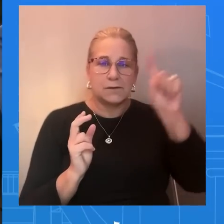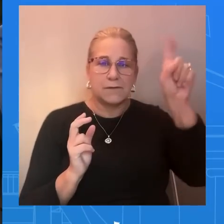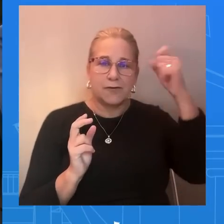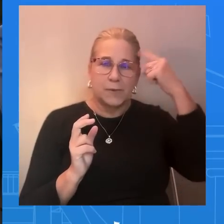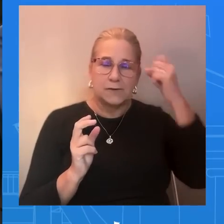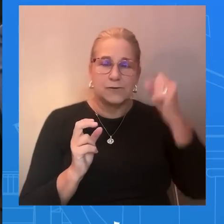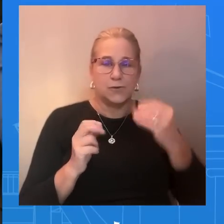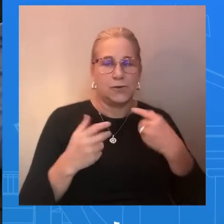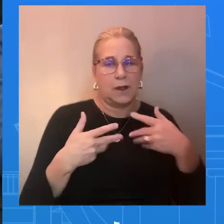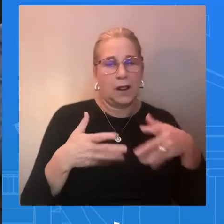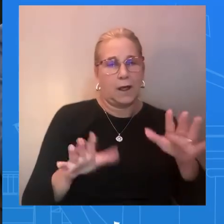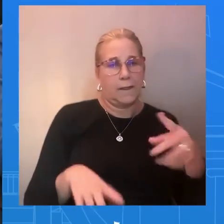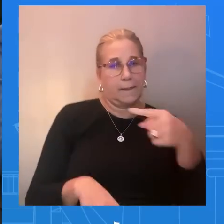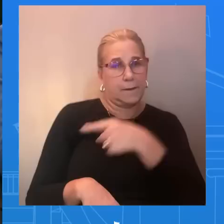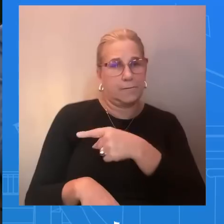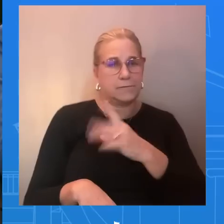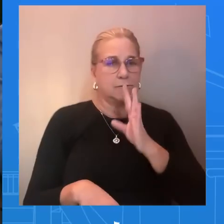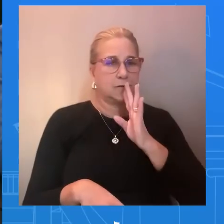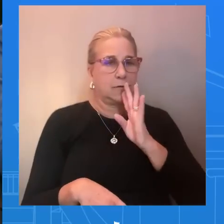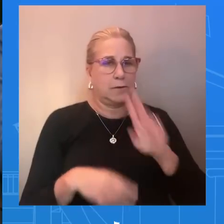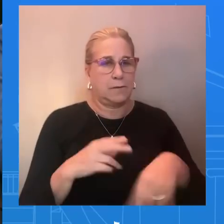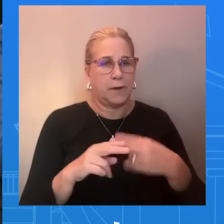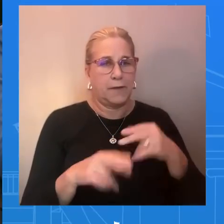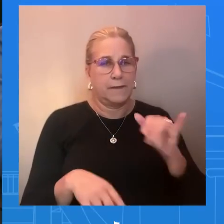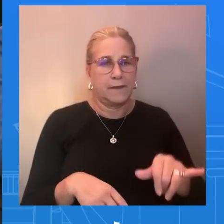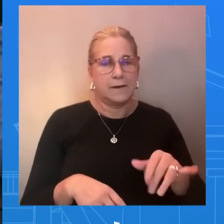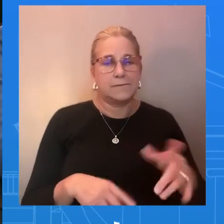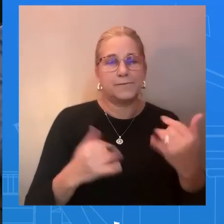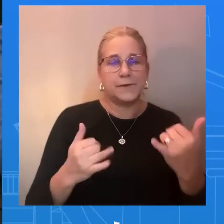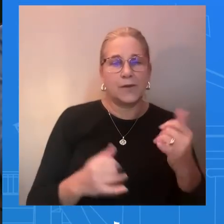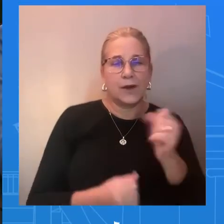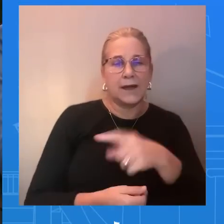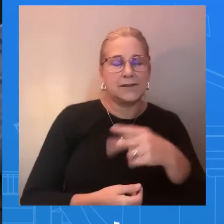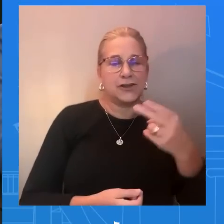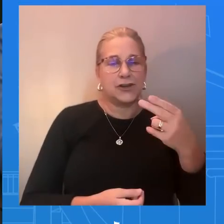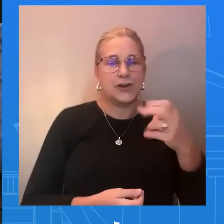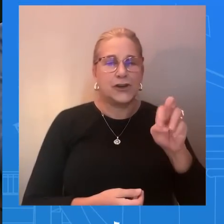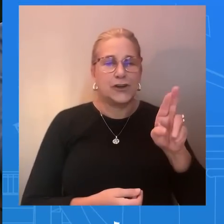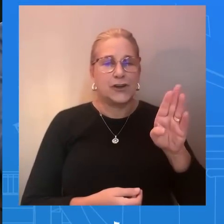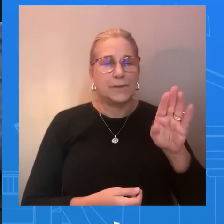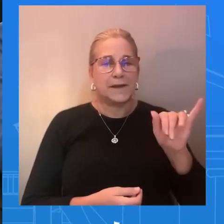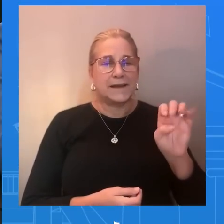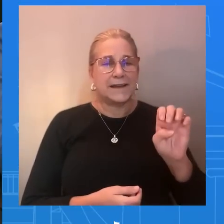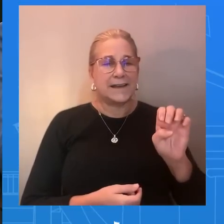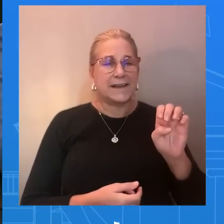as stemming from the fact that they were in the public domain. So, I mean -- Ms. Jean-Pierre: Well, it’s true. Any -- The Press: -- as he talked about it -- Ms. Jean-Pierre: Yeah.